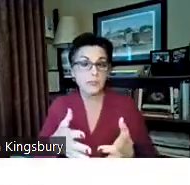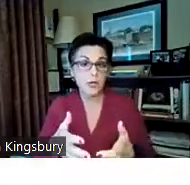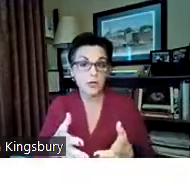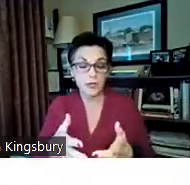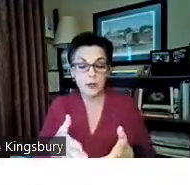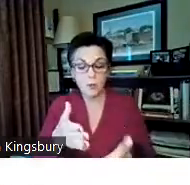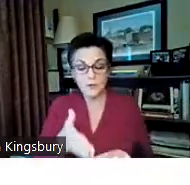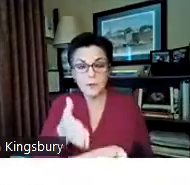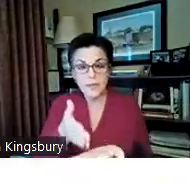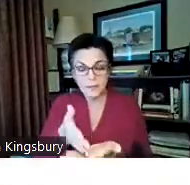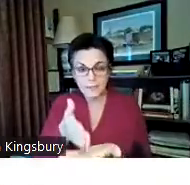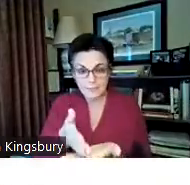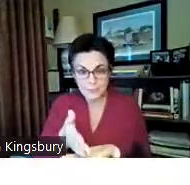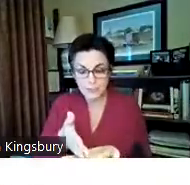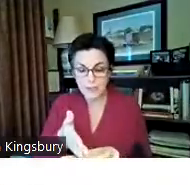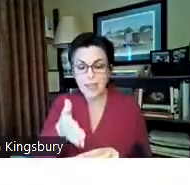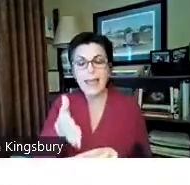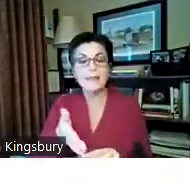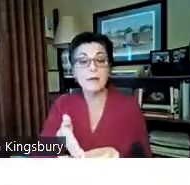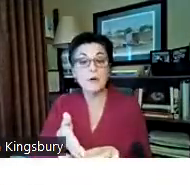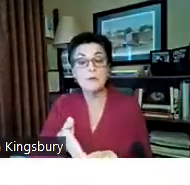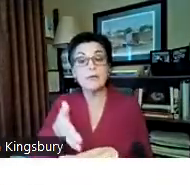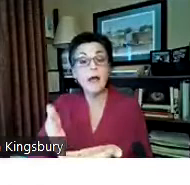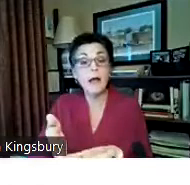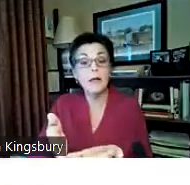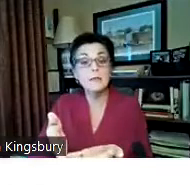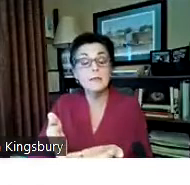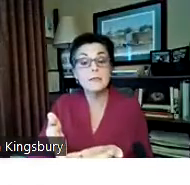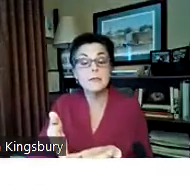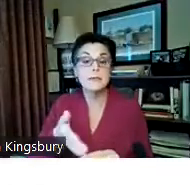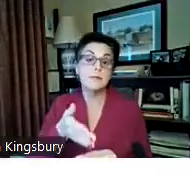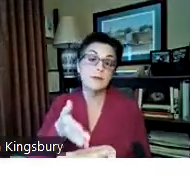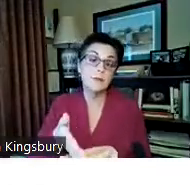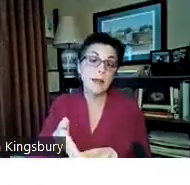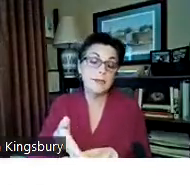talking about what if you can't make a decision at that moment, because something traumatic has